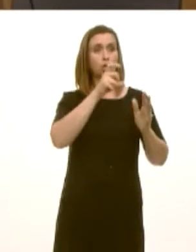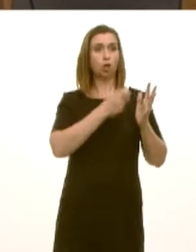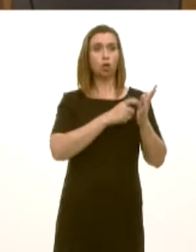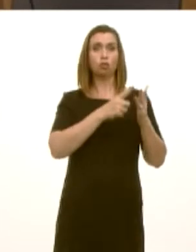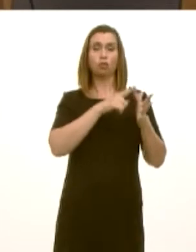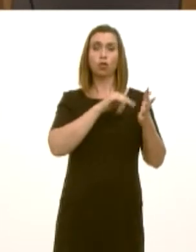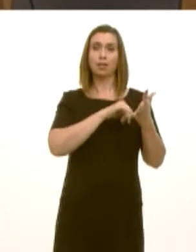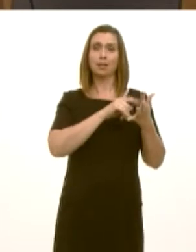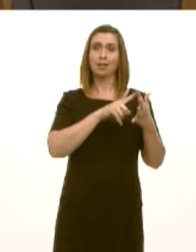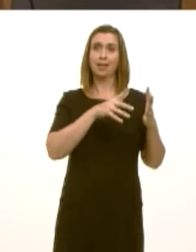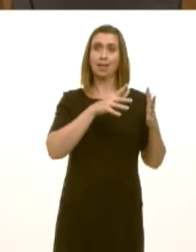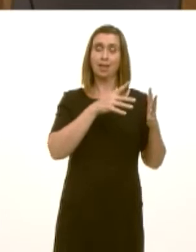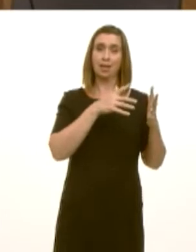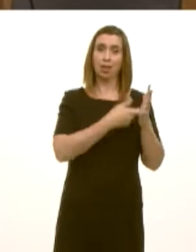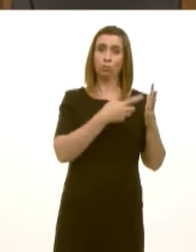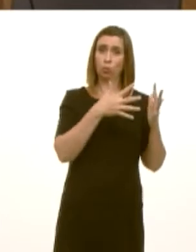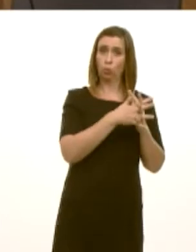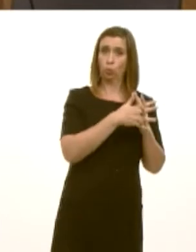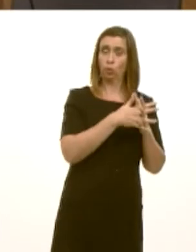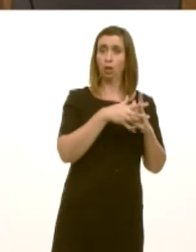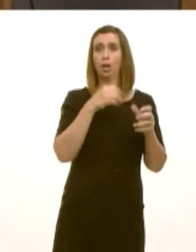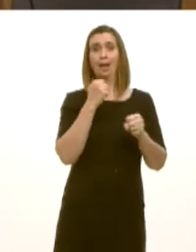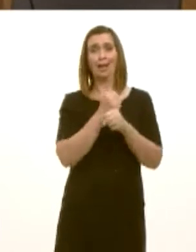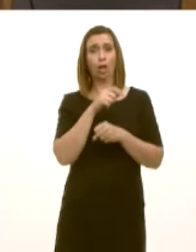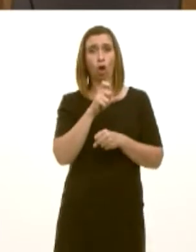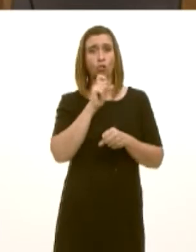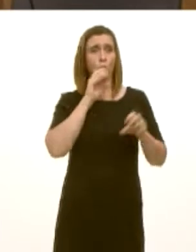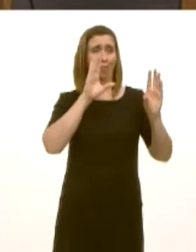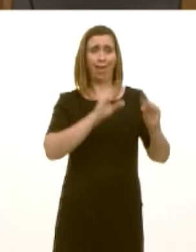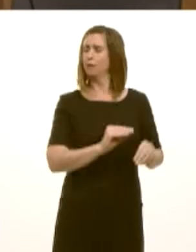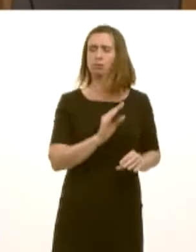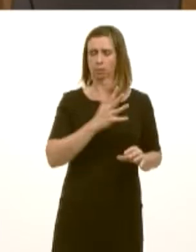There are options I understand that the council is looking at at the moment, but it will clearly